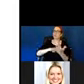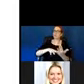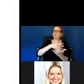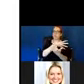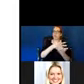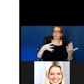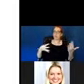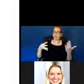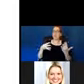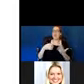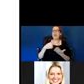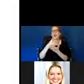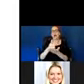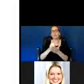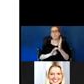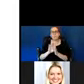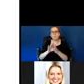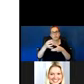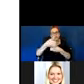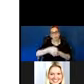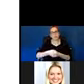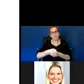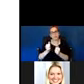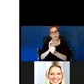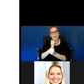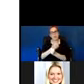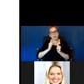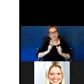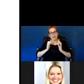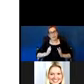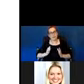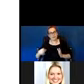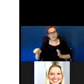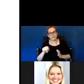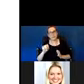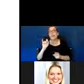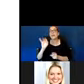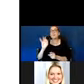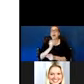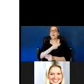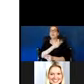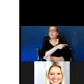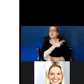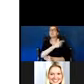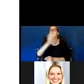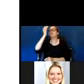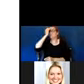When our patients know that we are going to be at their encampments at a certain time every week.